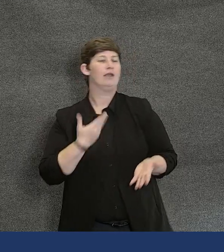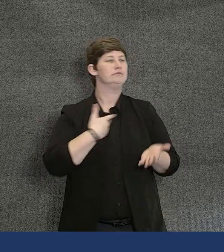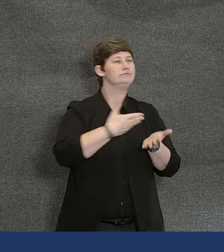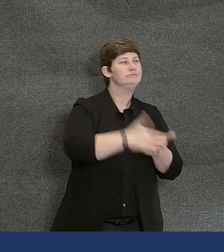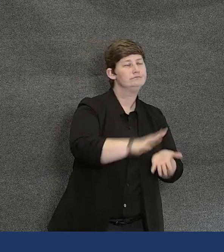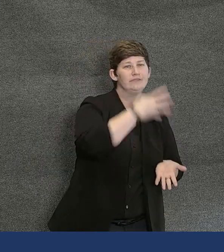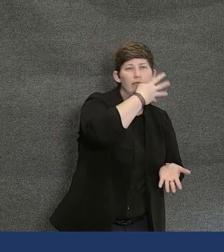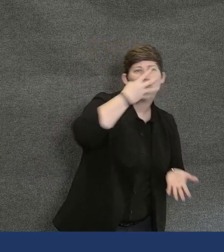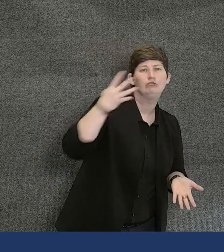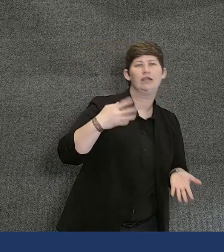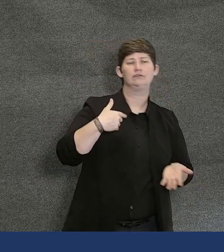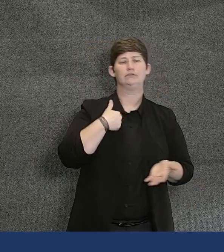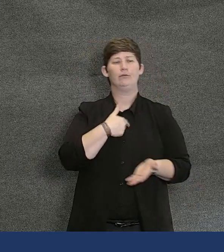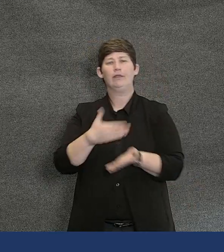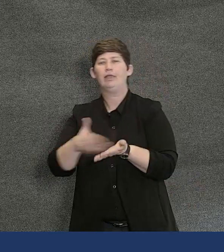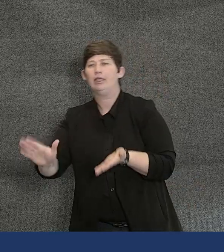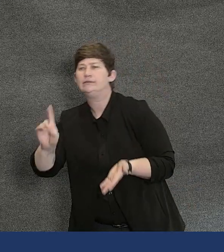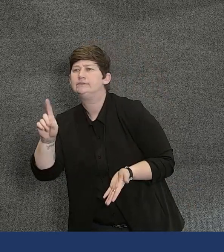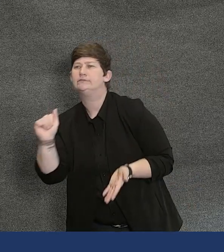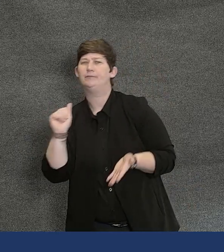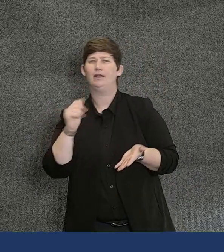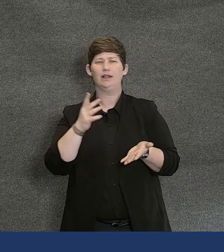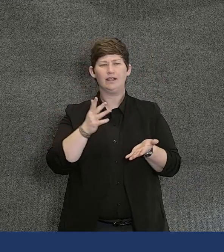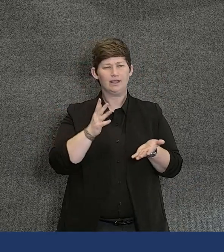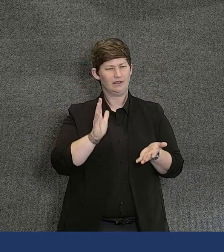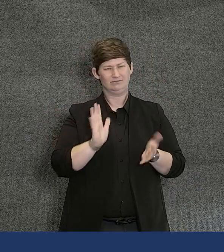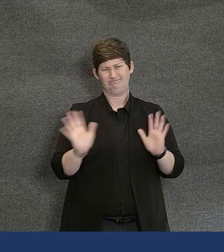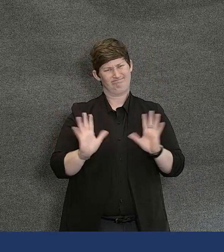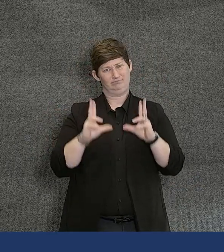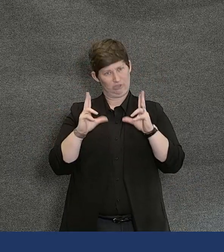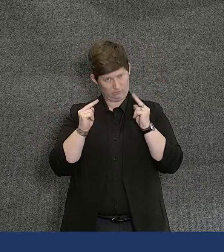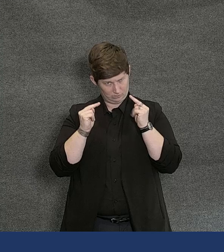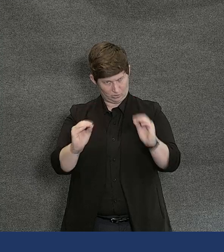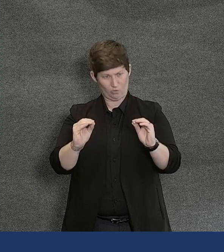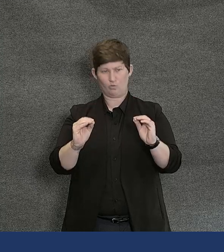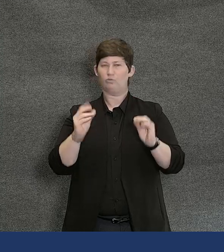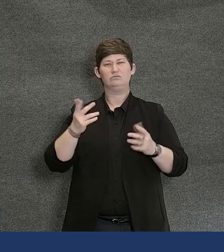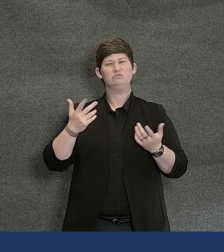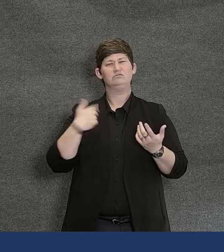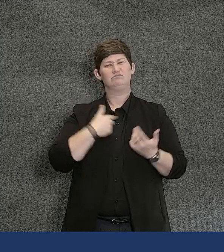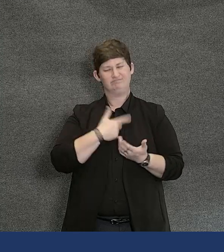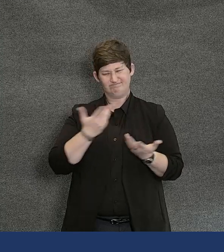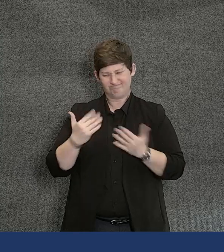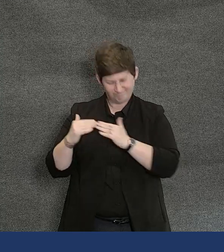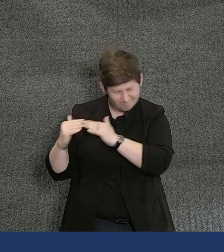It's just liberty and justice for all. Period. Stop. And I love the elegance of that.